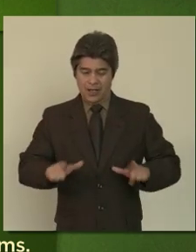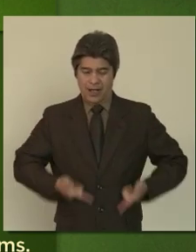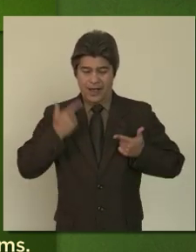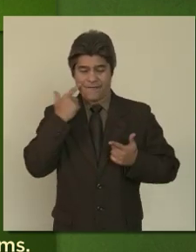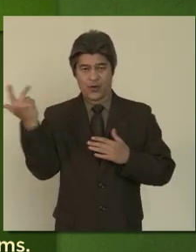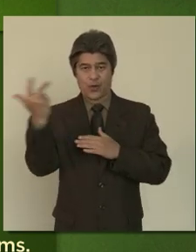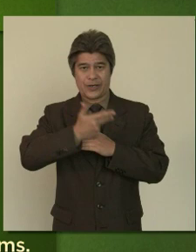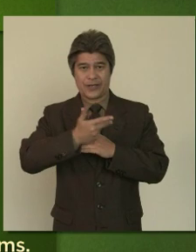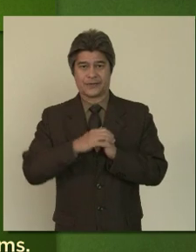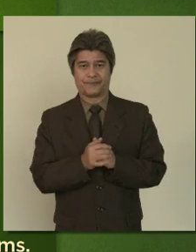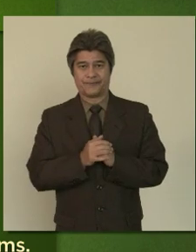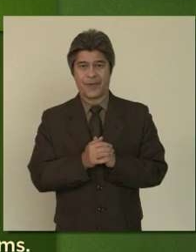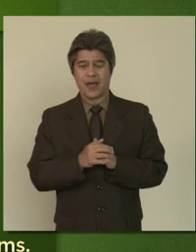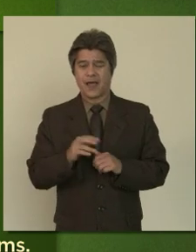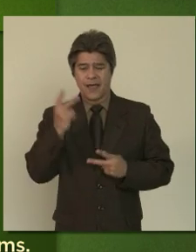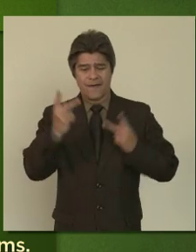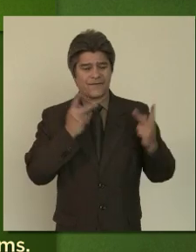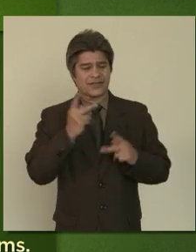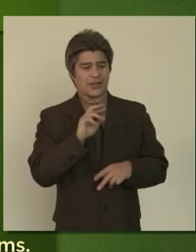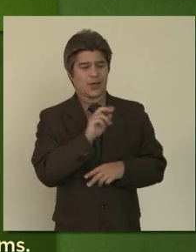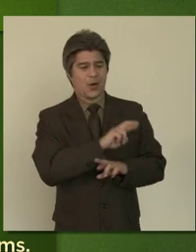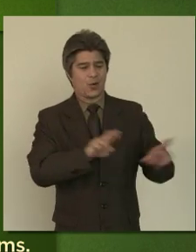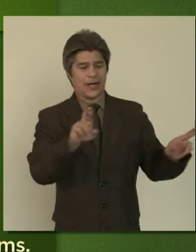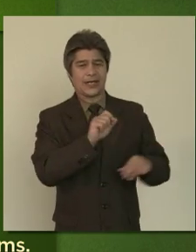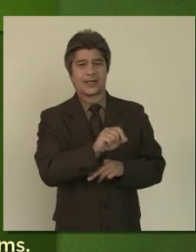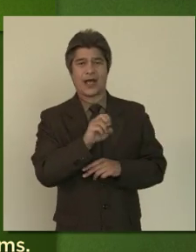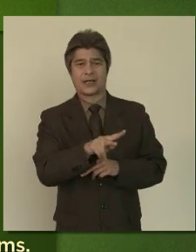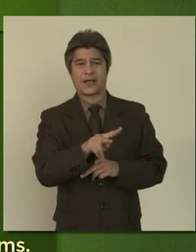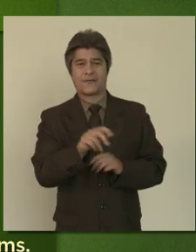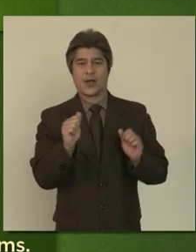Visit Ready.gov for a complete list of suggested items along with